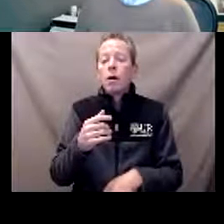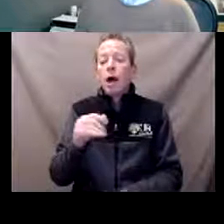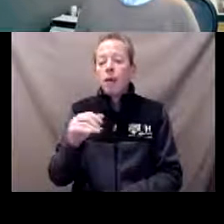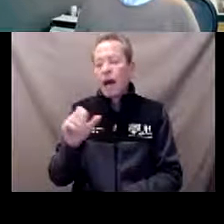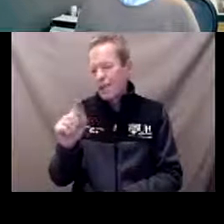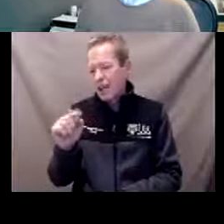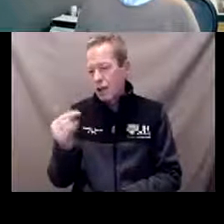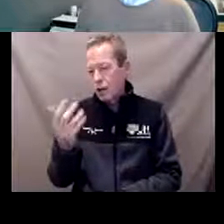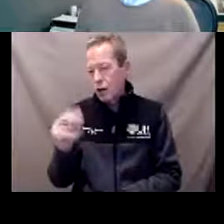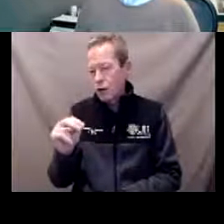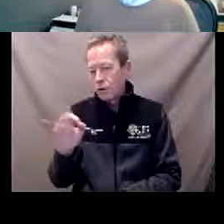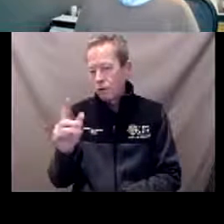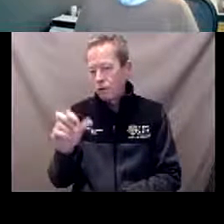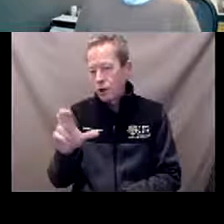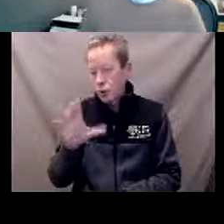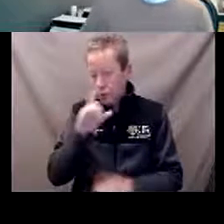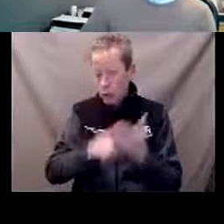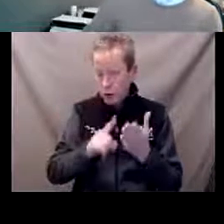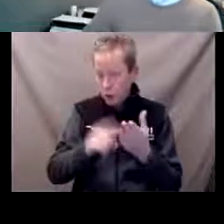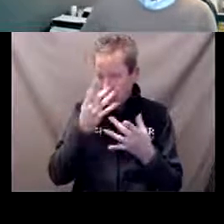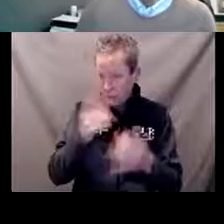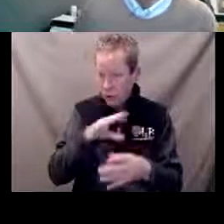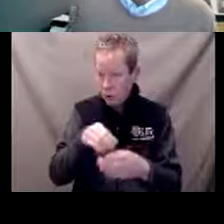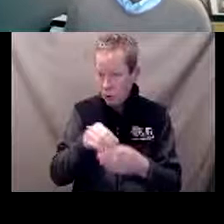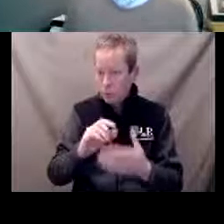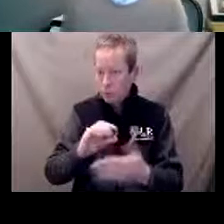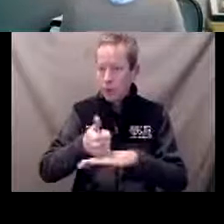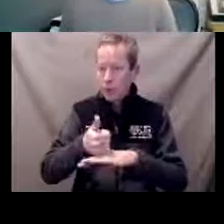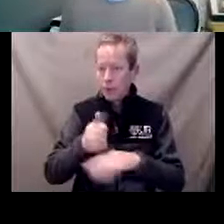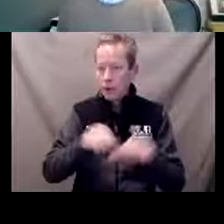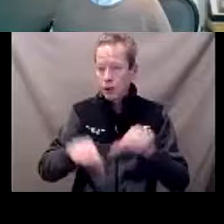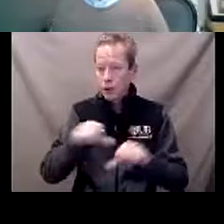research interests can consist of implementation science nutrition, health literacy and health